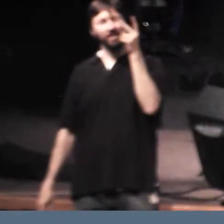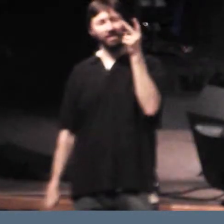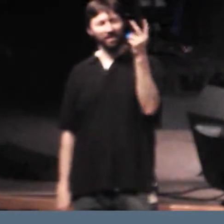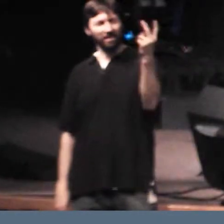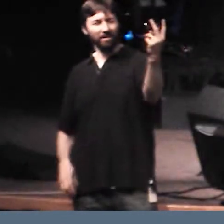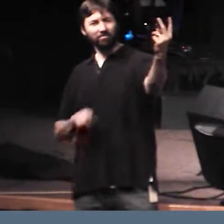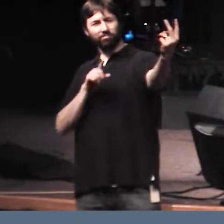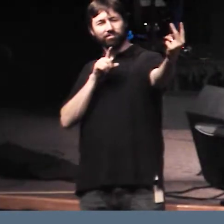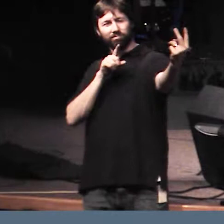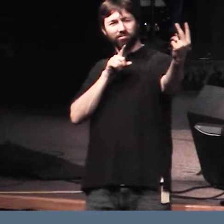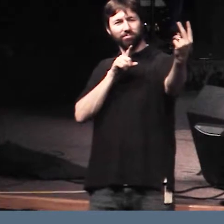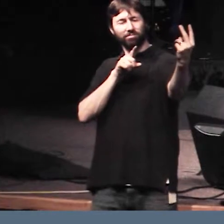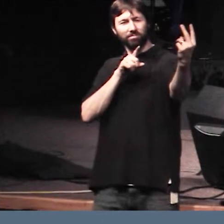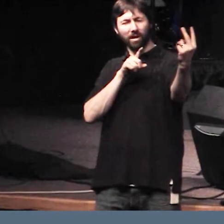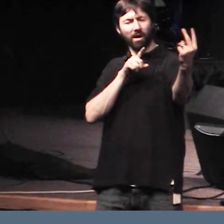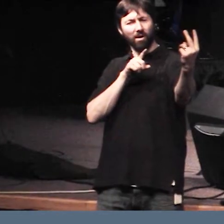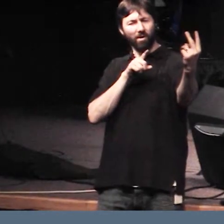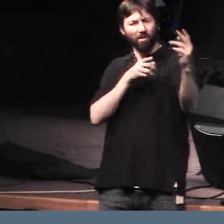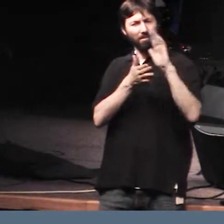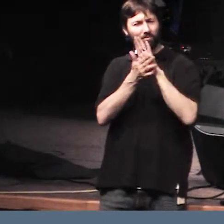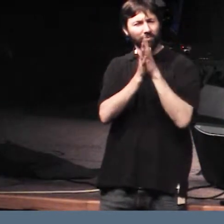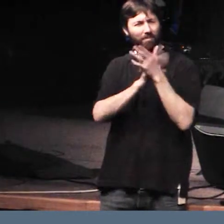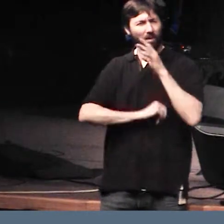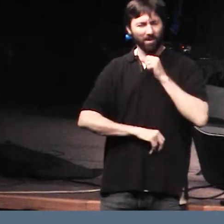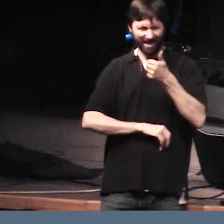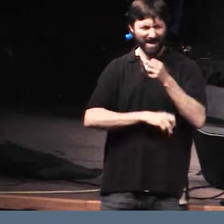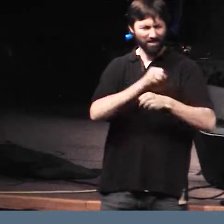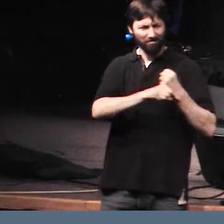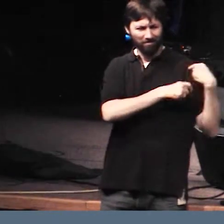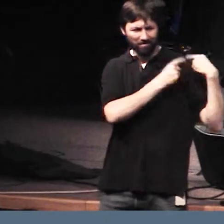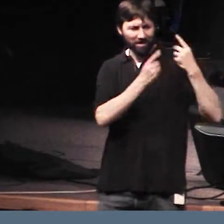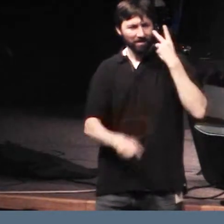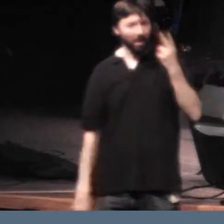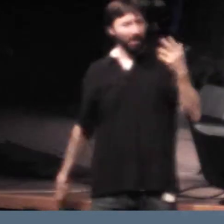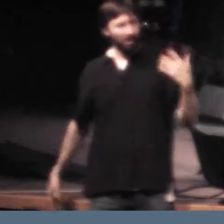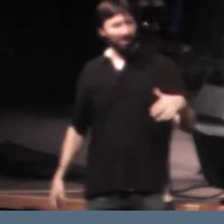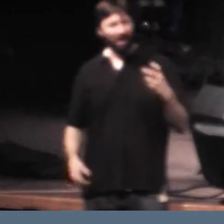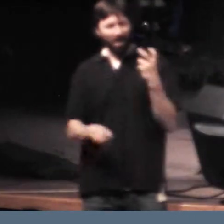and I recognize her - she has aged - it has been a while - it has been a decade since I've seen her but the years have have been hard on her